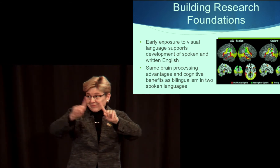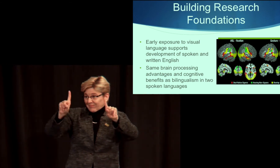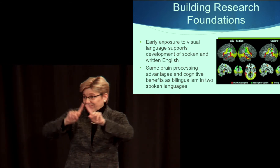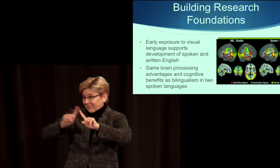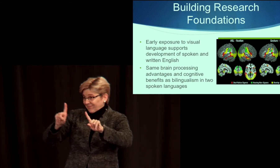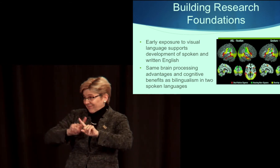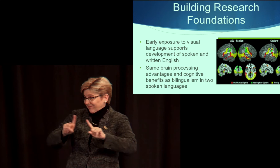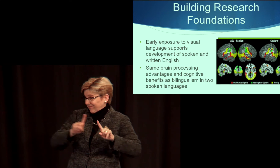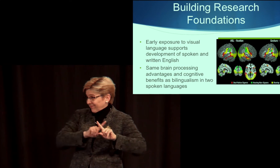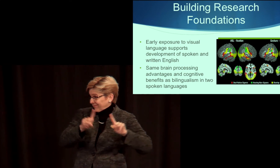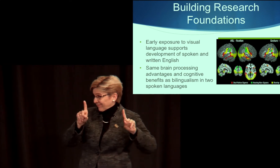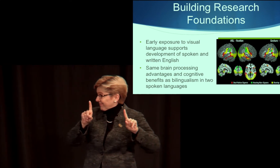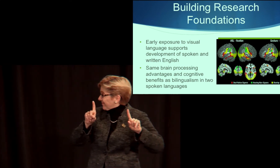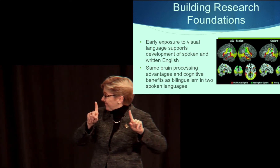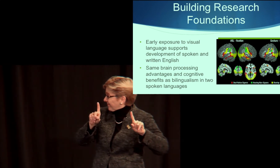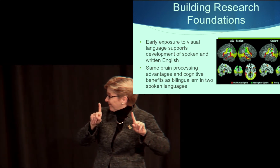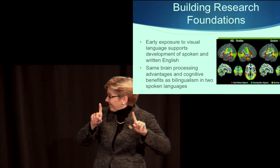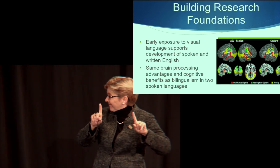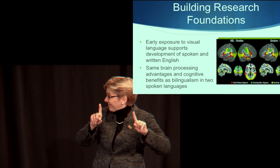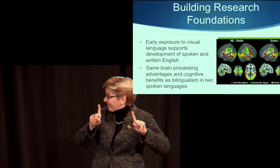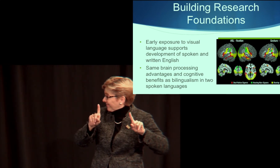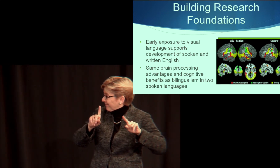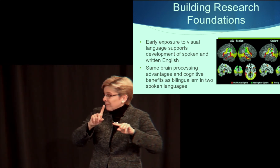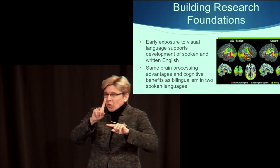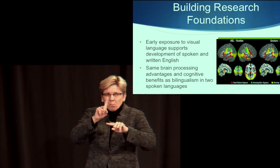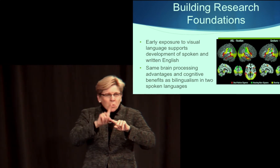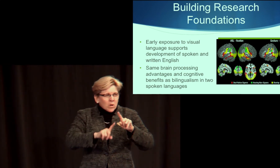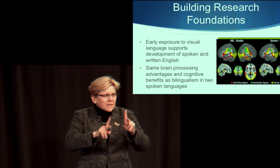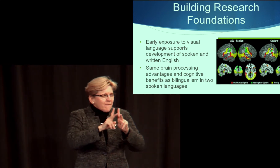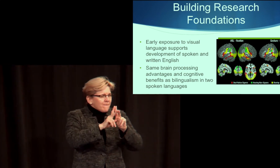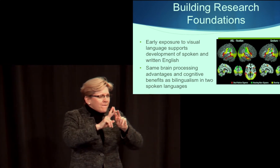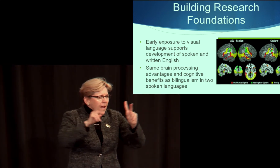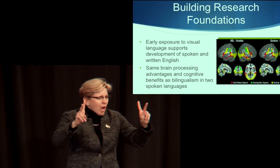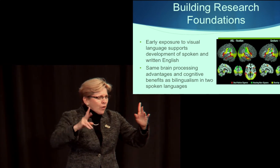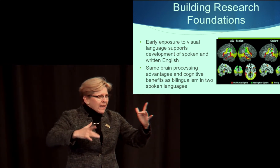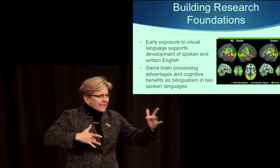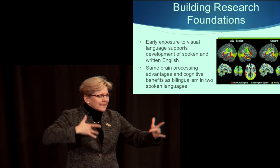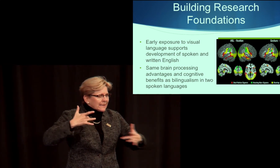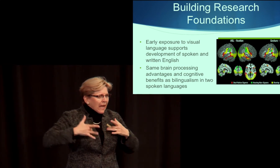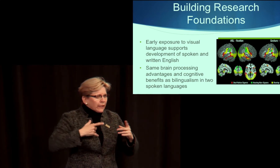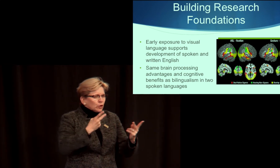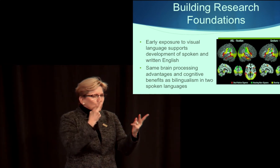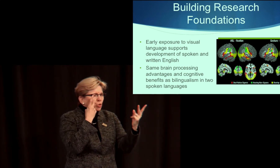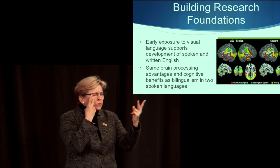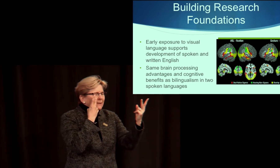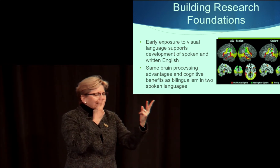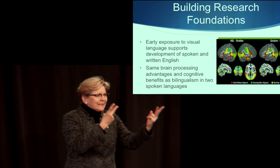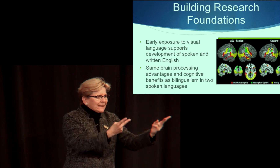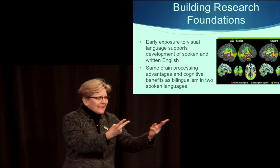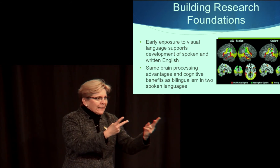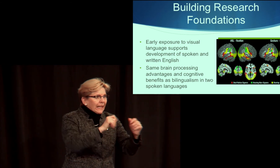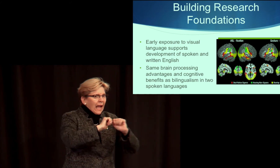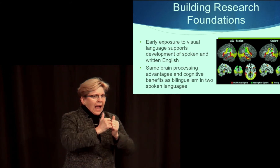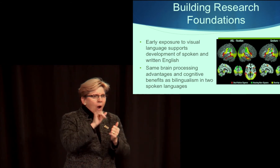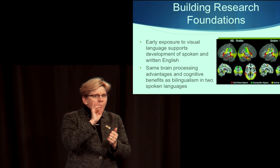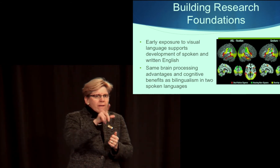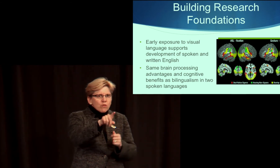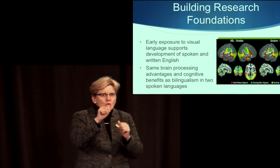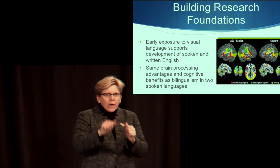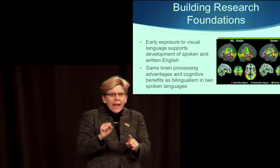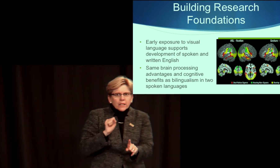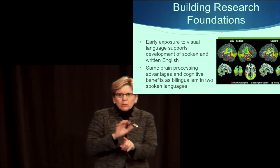There are some differences but what's very exciting to see is how if you expose